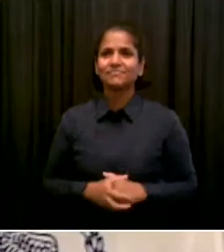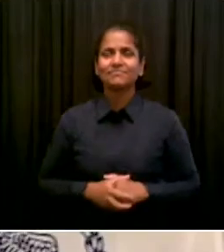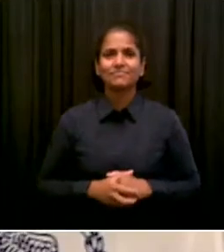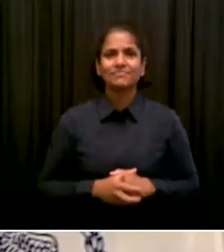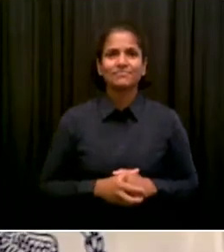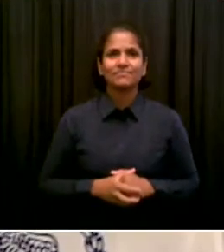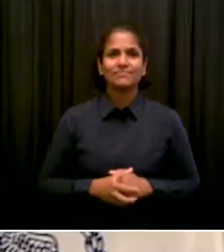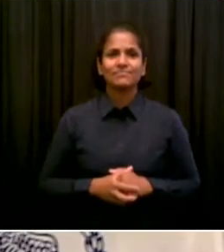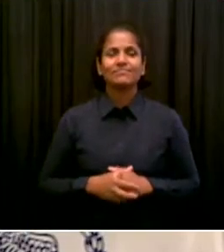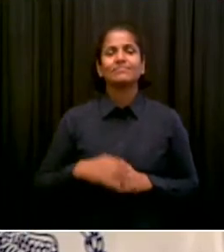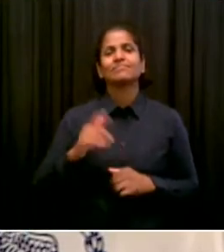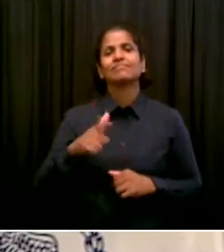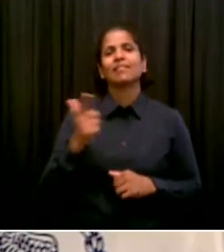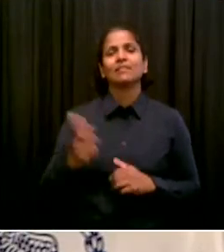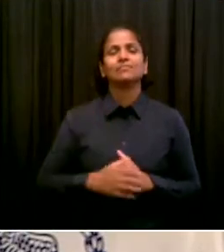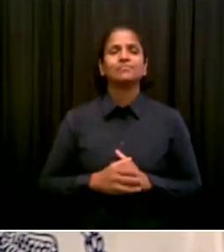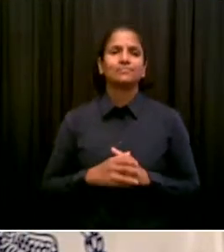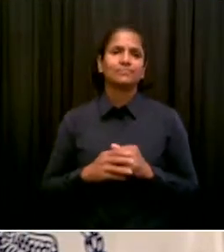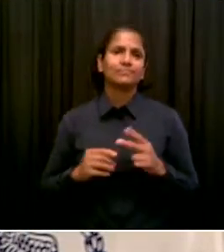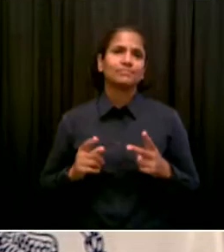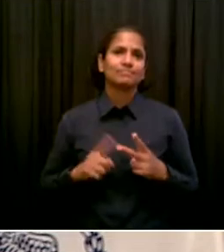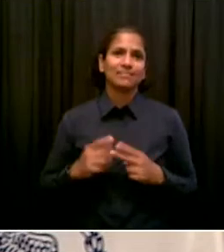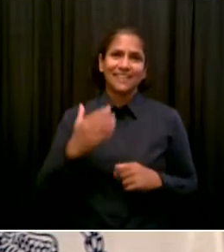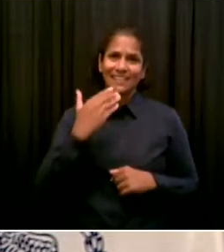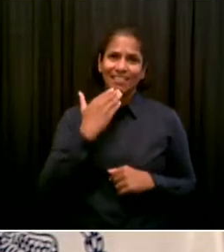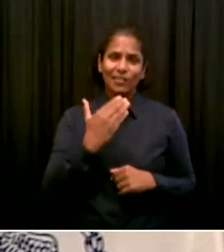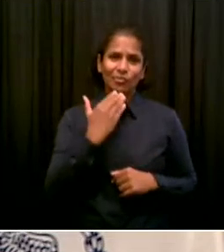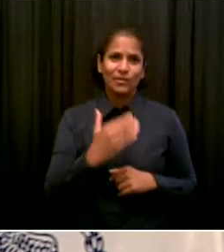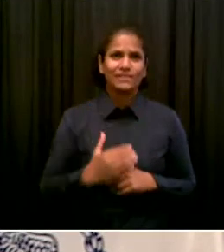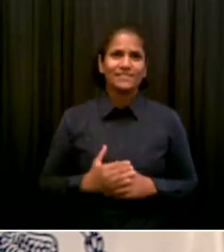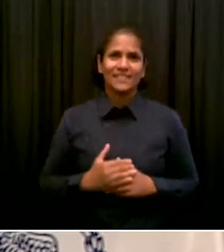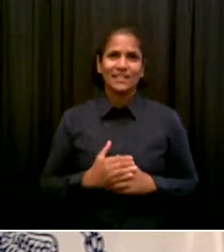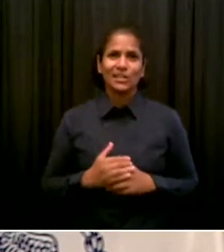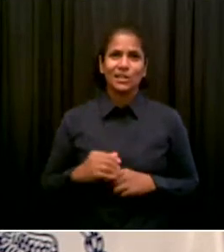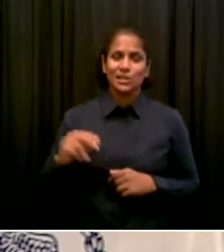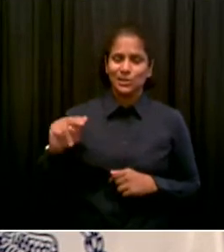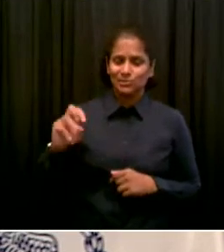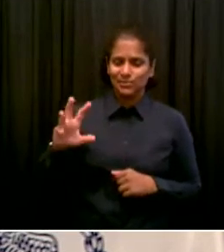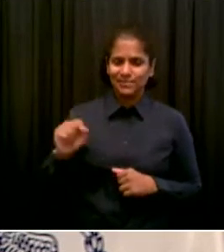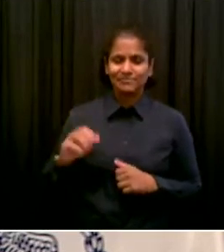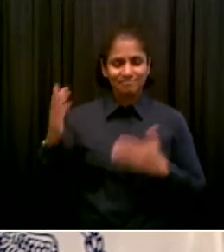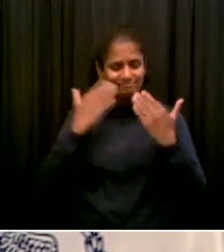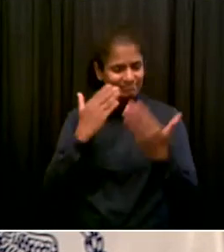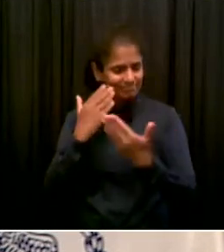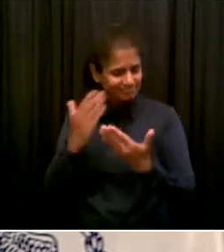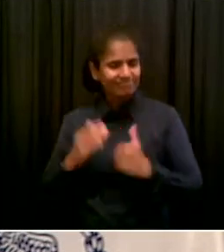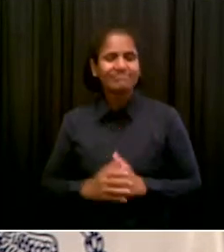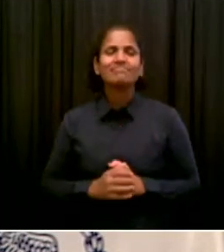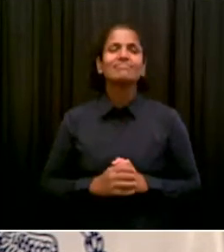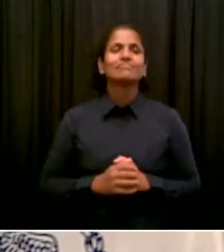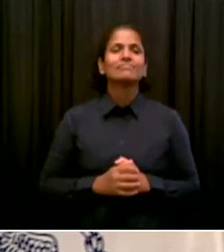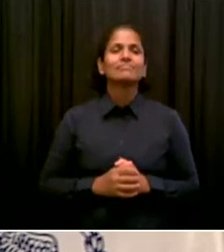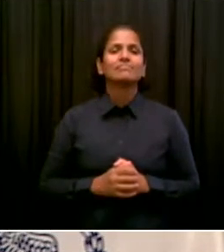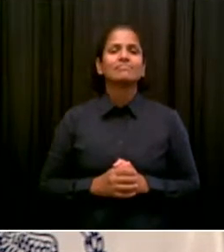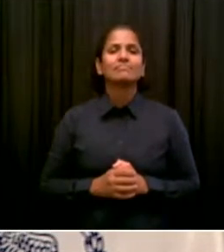WE DO ENCOURAGE PEOPLE TOCE OM OUT OFR THAT AND REALLY SUPPORT THEIR SHOWS. THANK YOU SO MUCH. GO-AHEAD, JULIET.